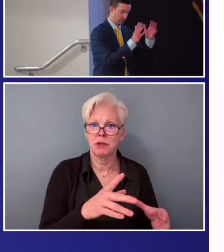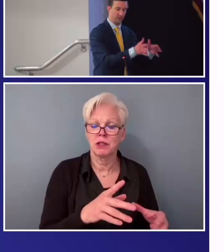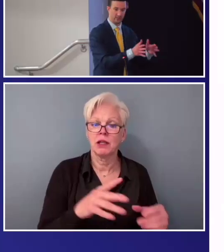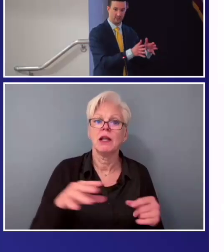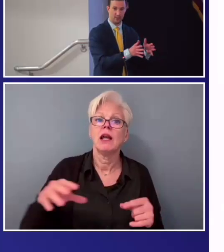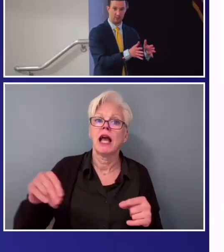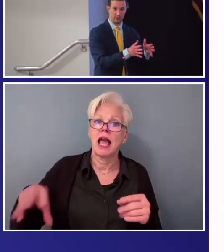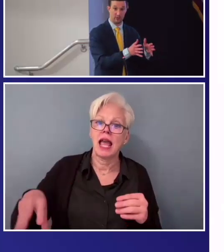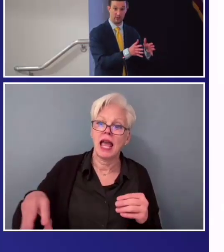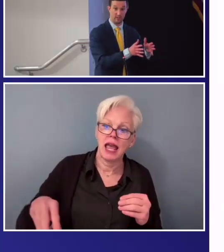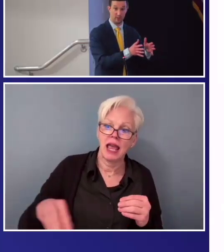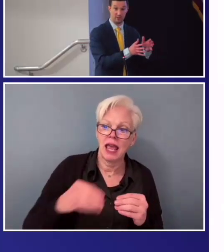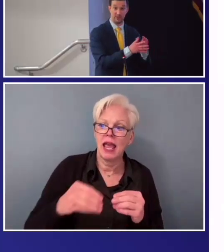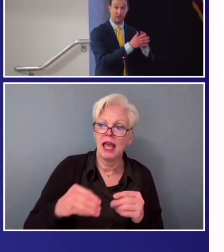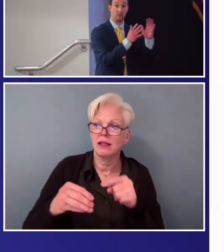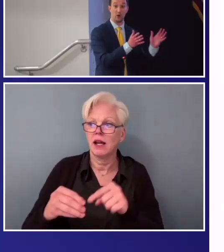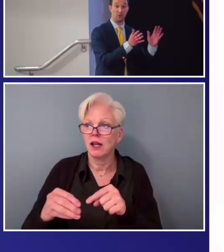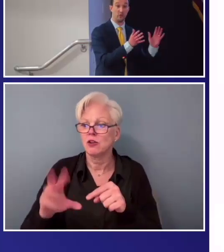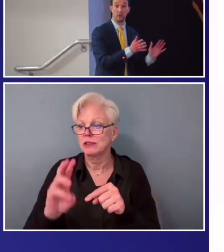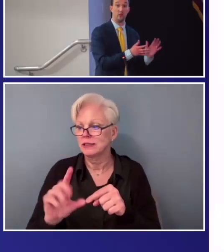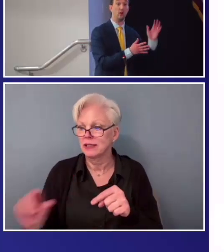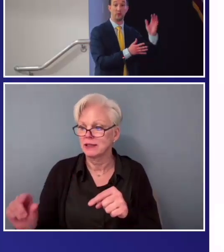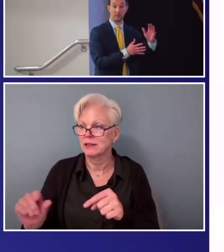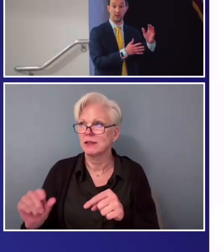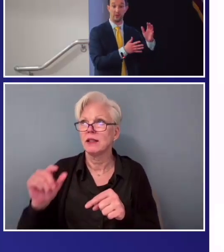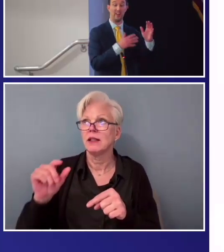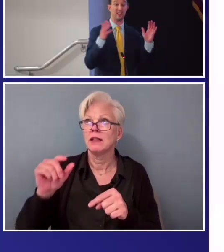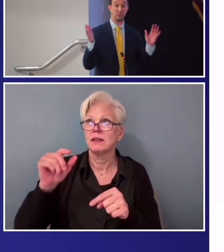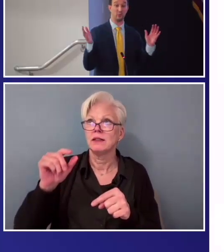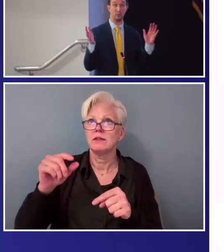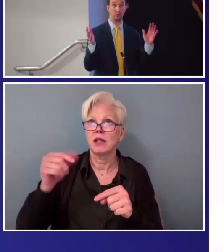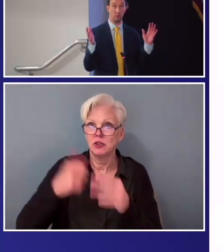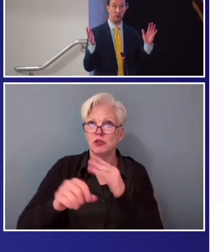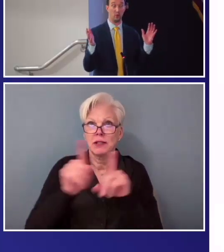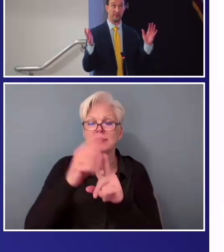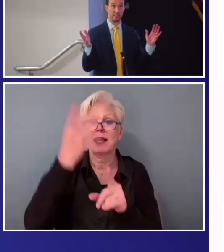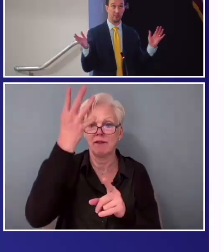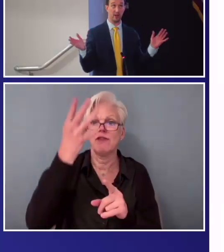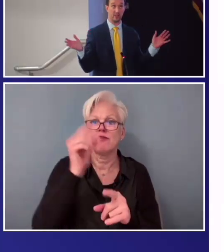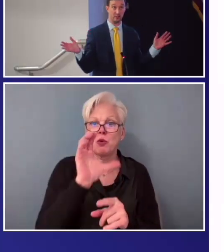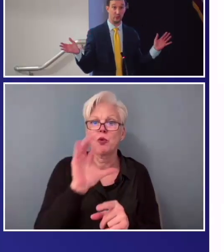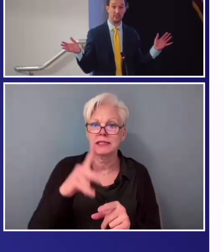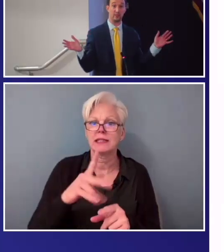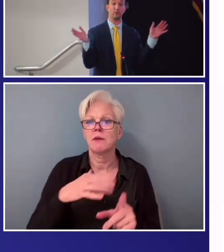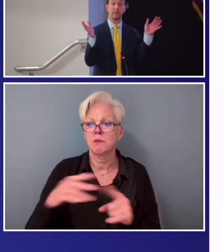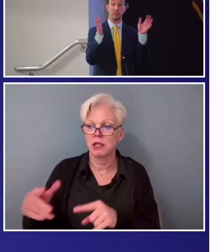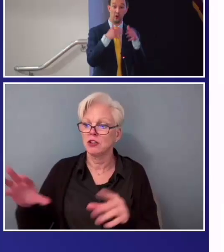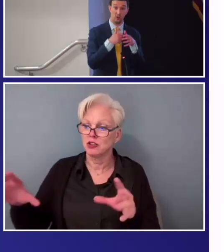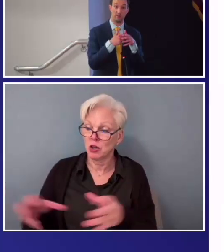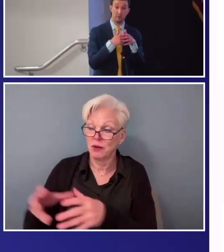but shares the same four-digit CIP is very large and would alone cover it. I think the way we're thinking about it is you would need to bring in all of those